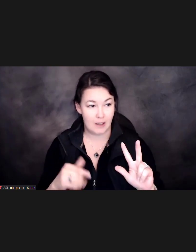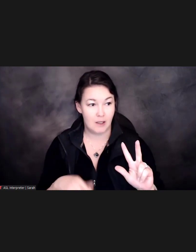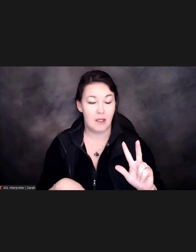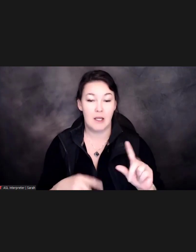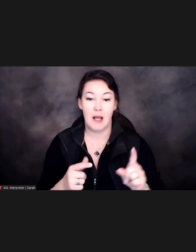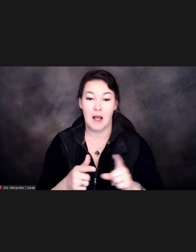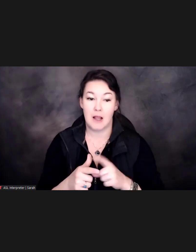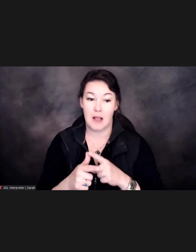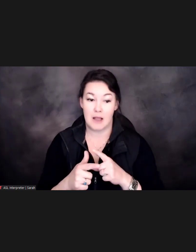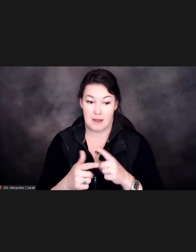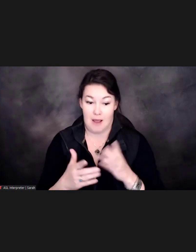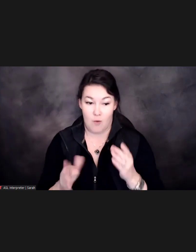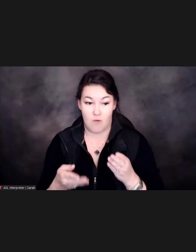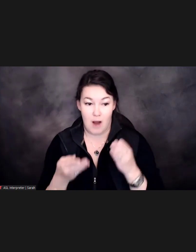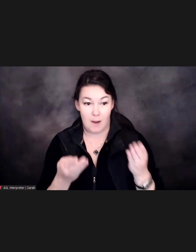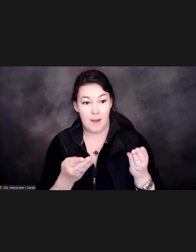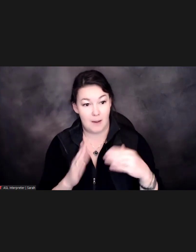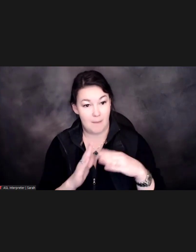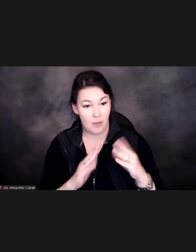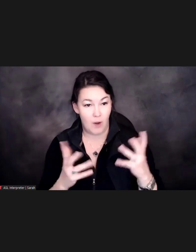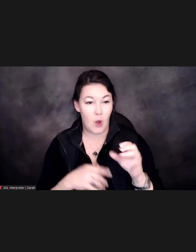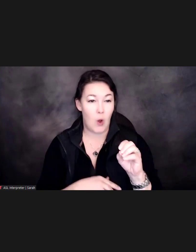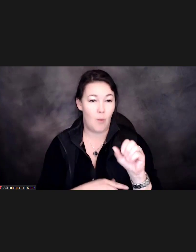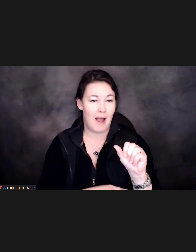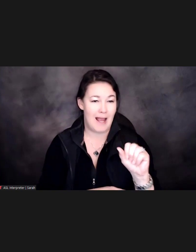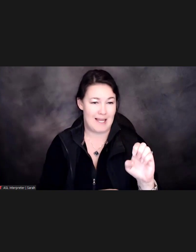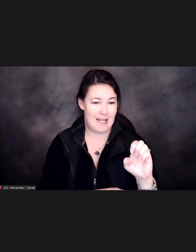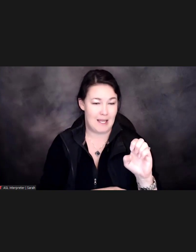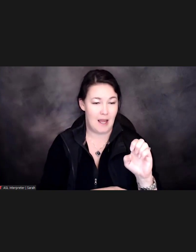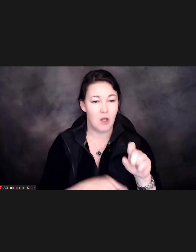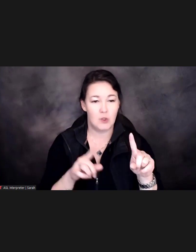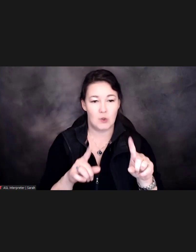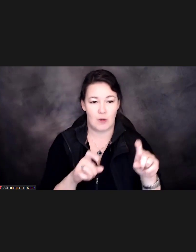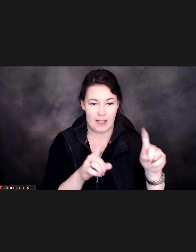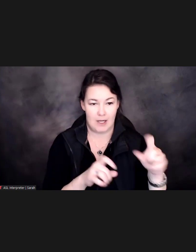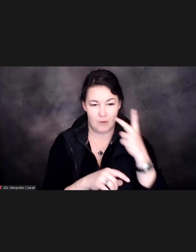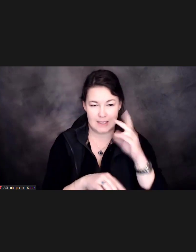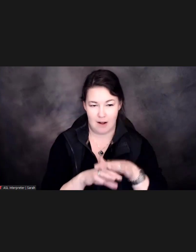age, the recommended method is OAE screening, which you see here on